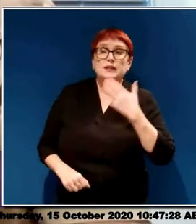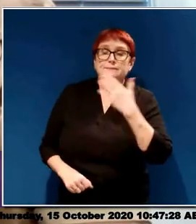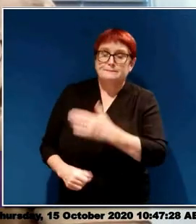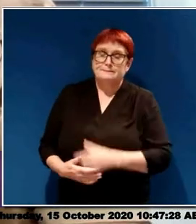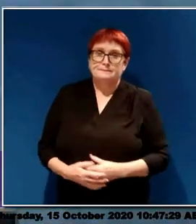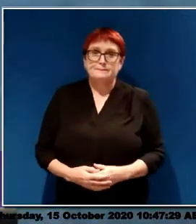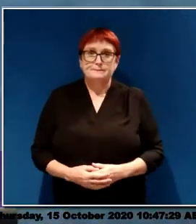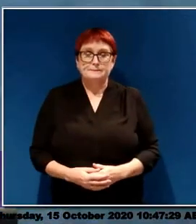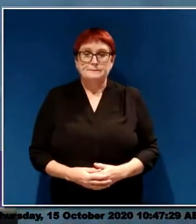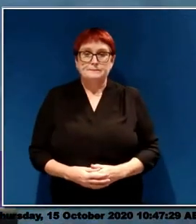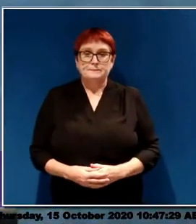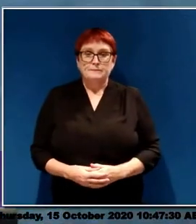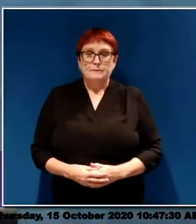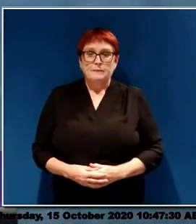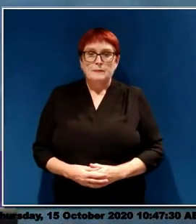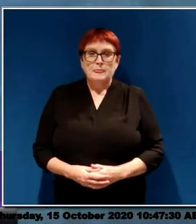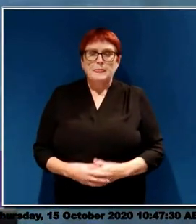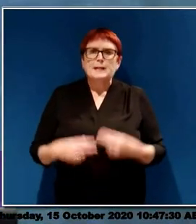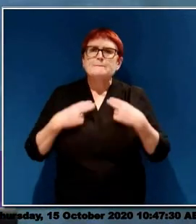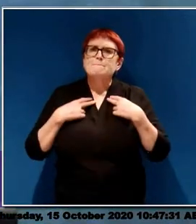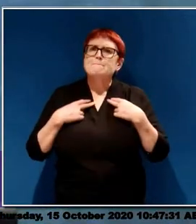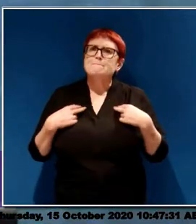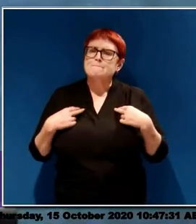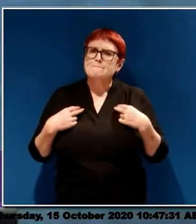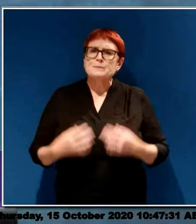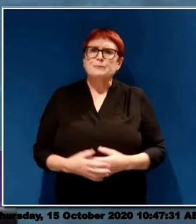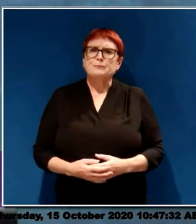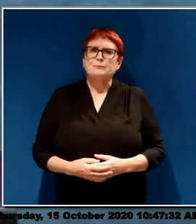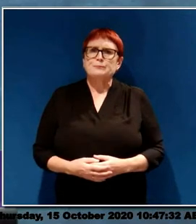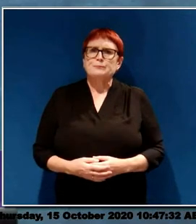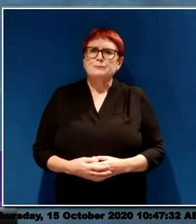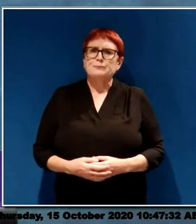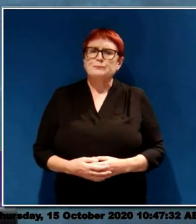Did you report Jack's concerns about bullying to the school?